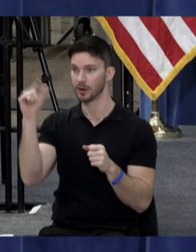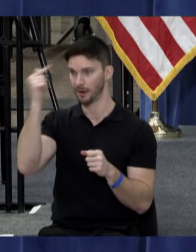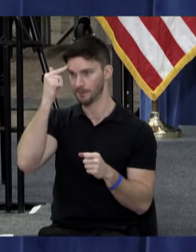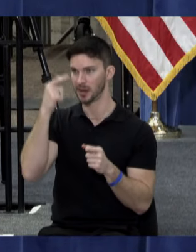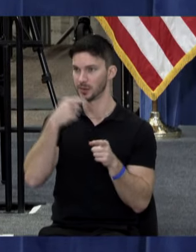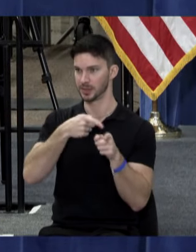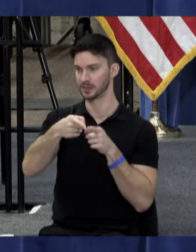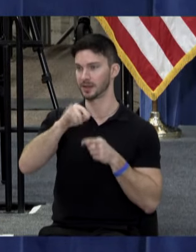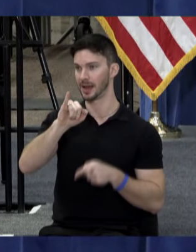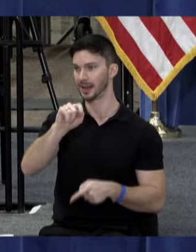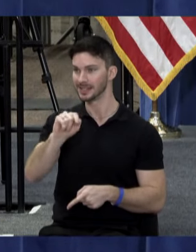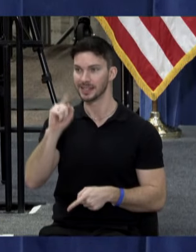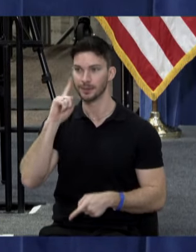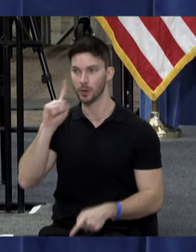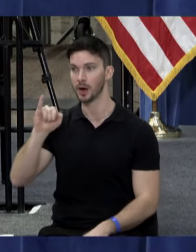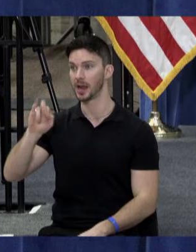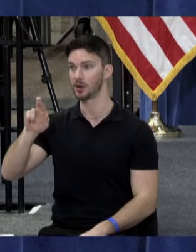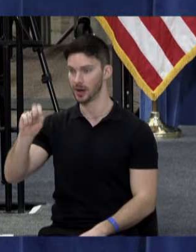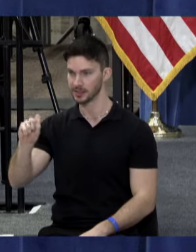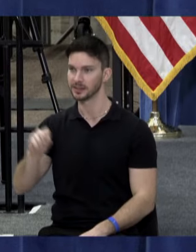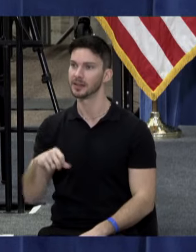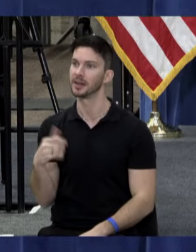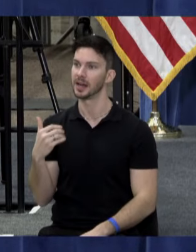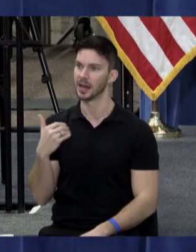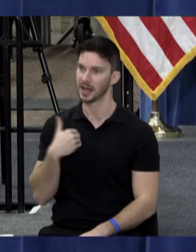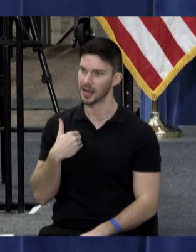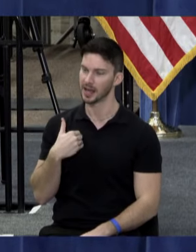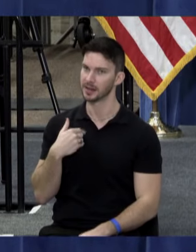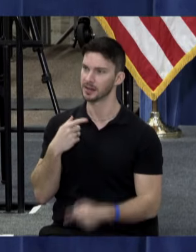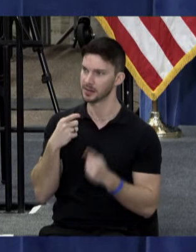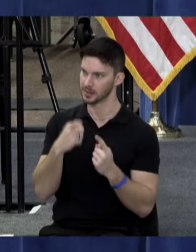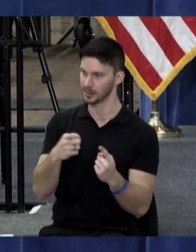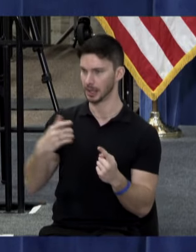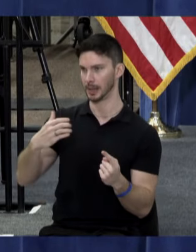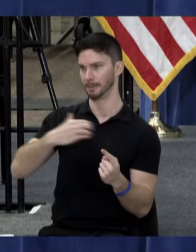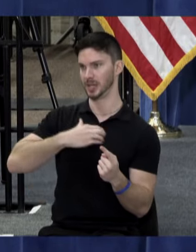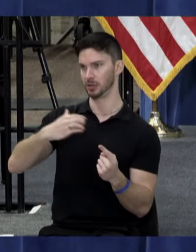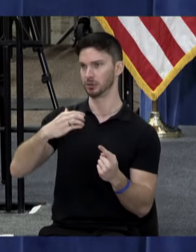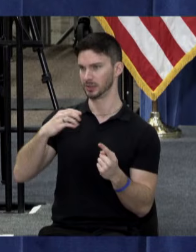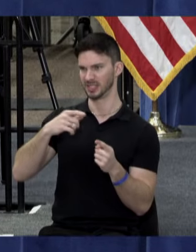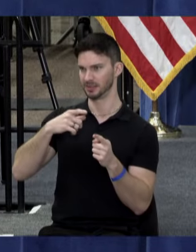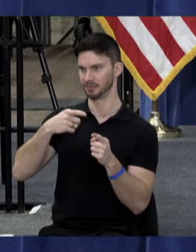IRS and they have a great division called Appeals, so you can appeal your whatever.